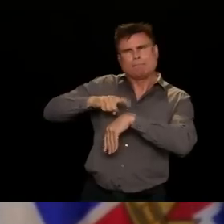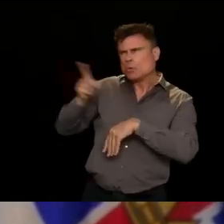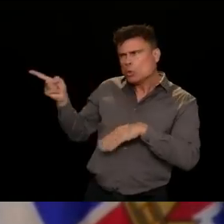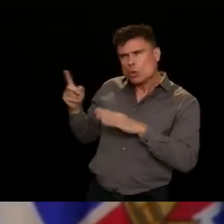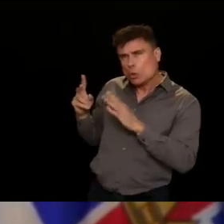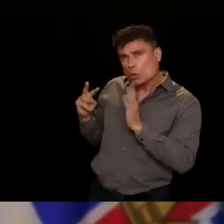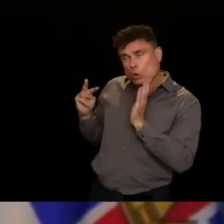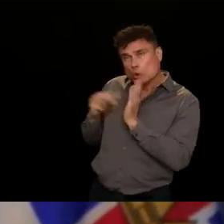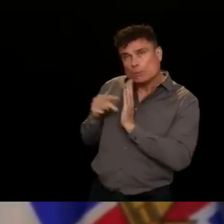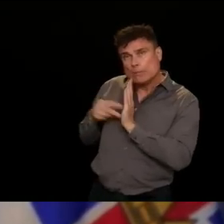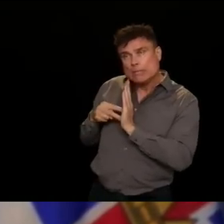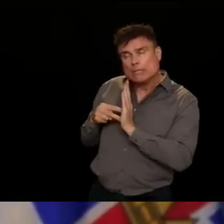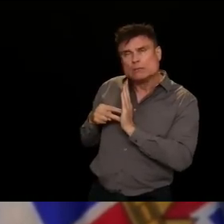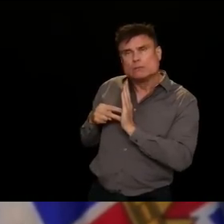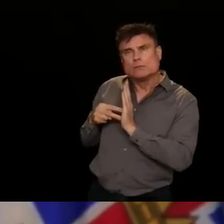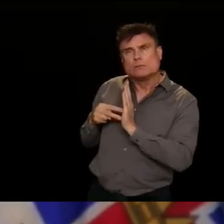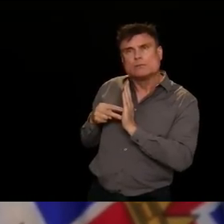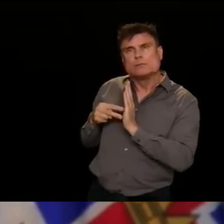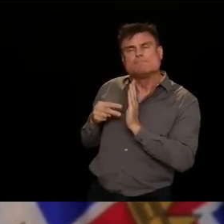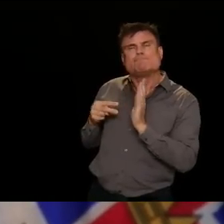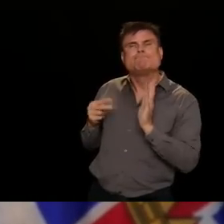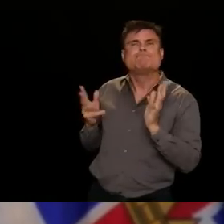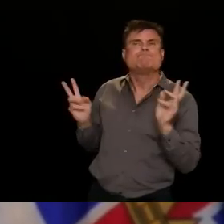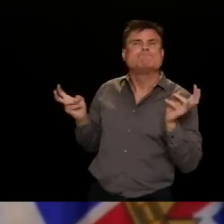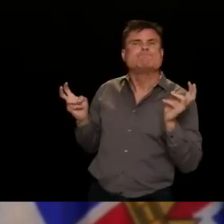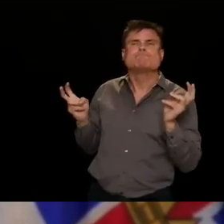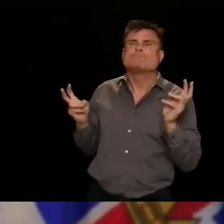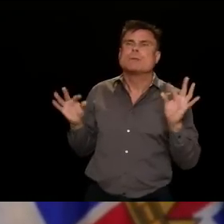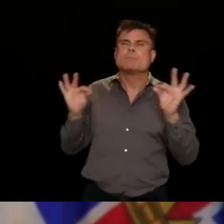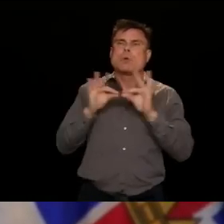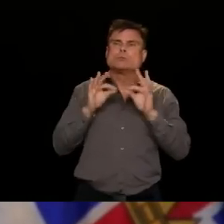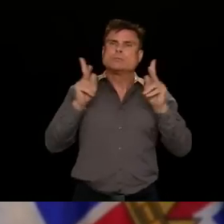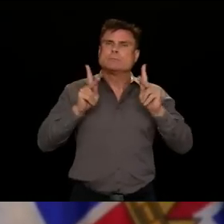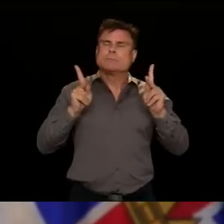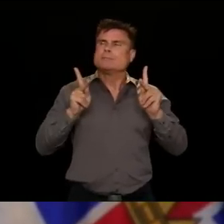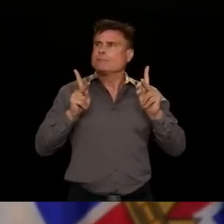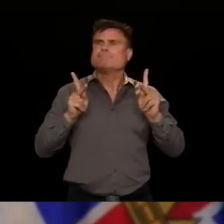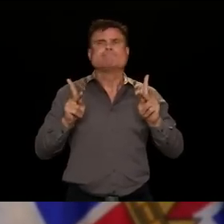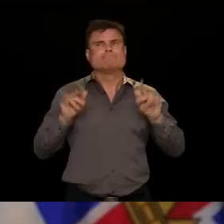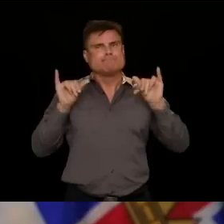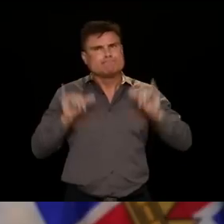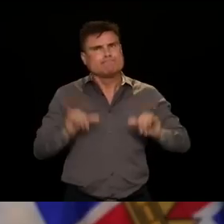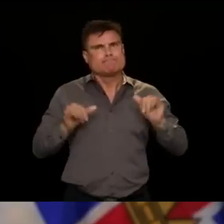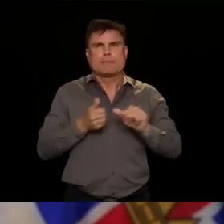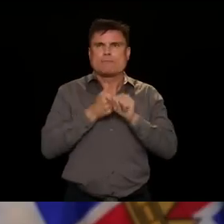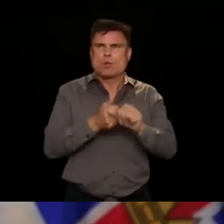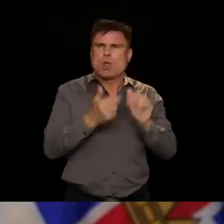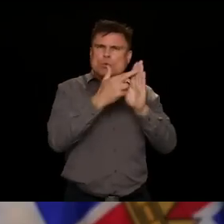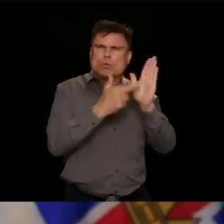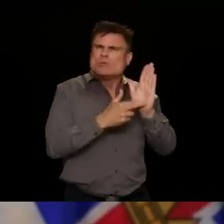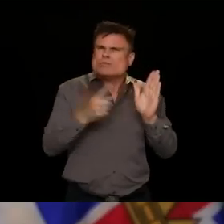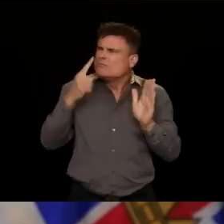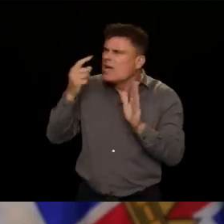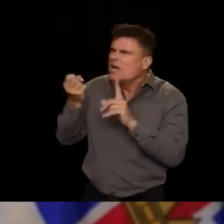briefing you use the word philosophical, which I think if I read it right was in regards to making sure